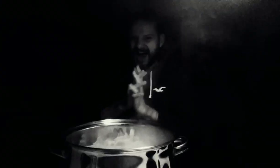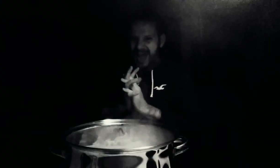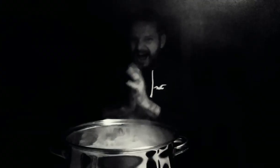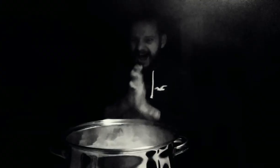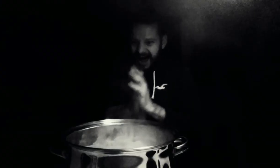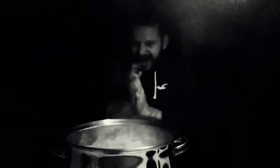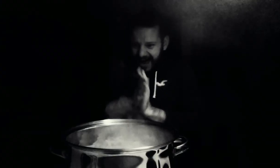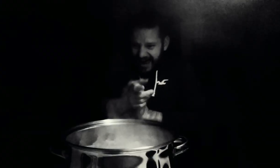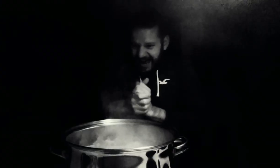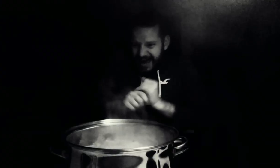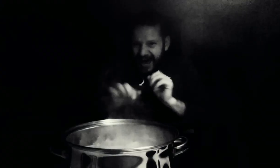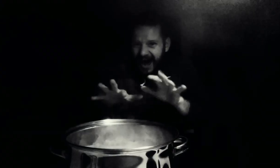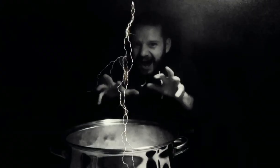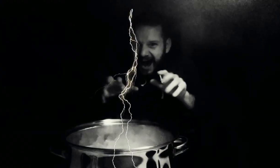[CACKLES]